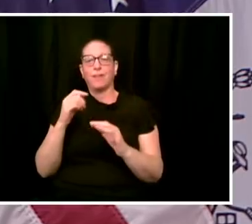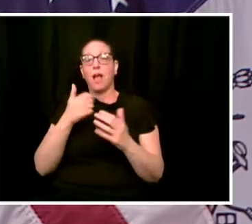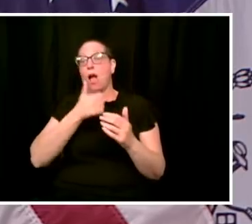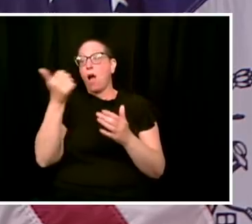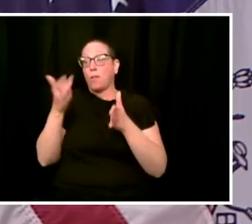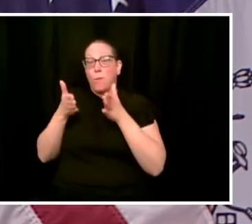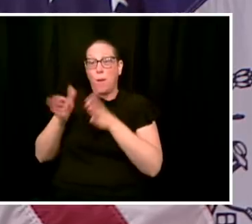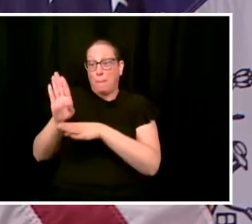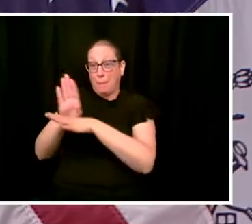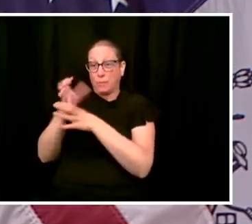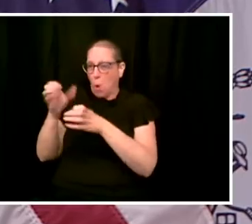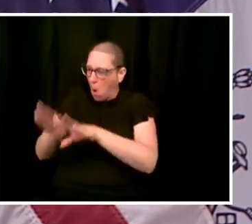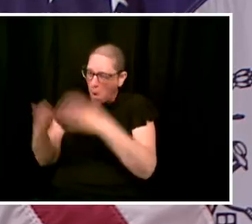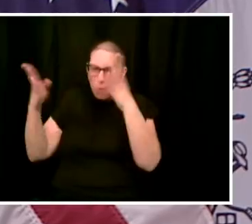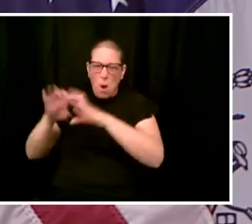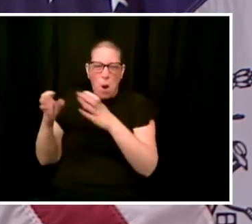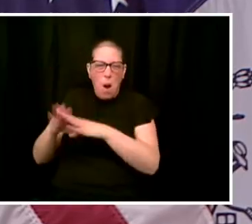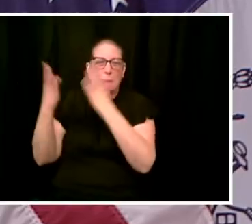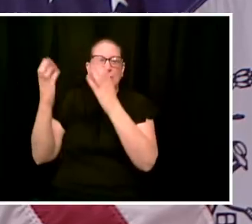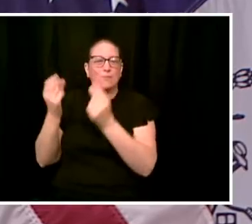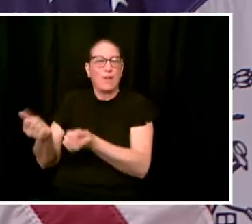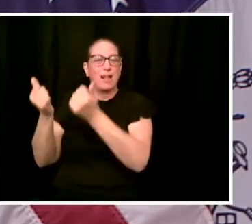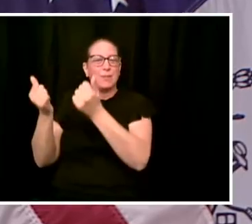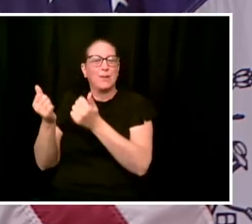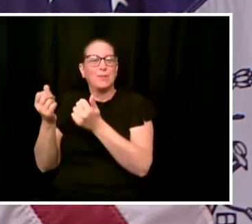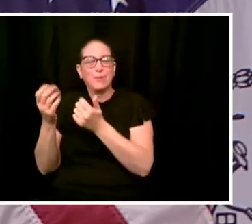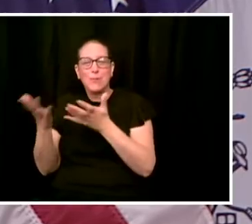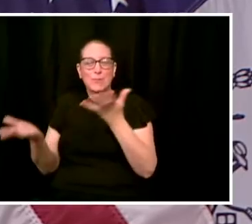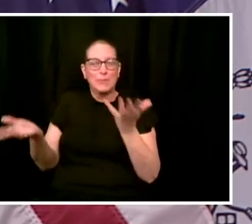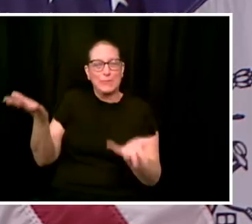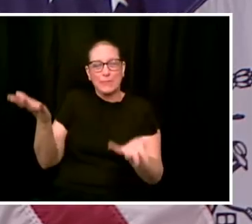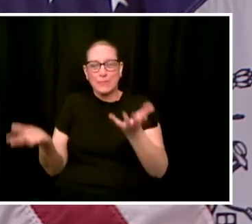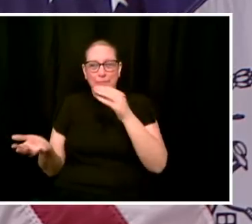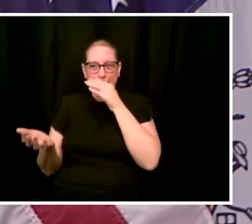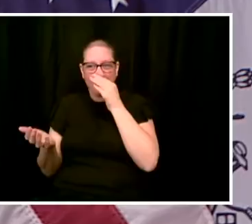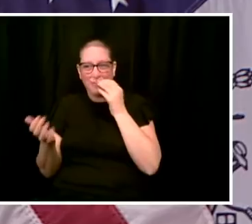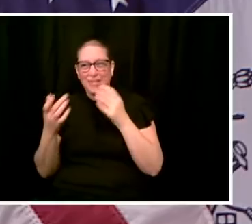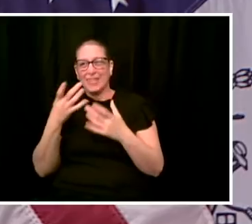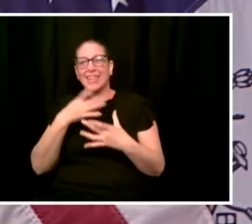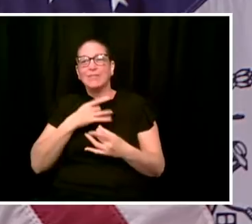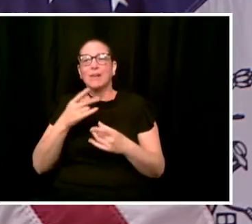SOME BUSINESSES AWNT TO COME BACK